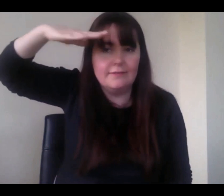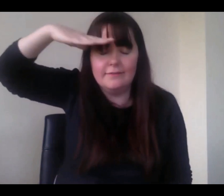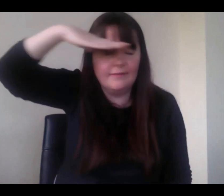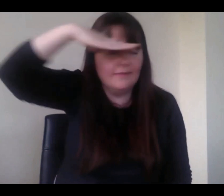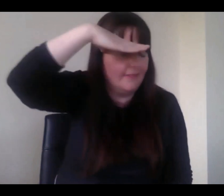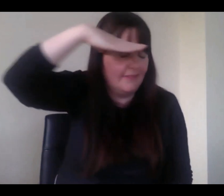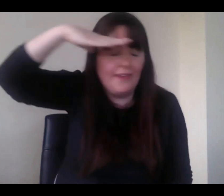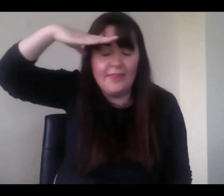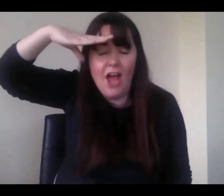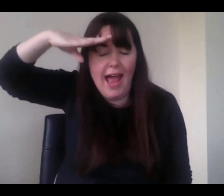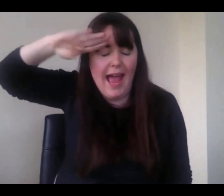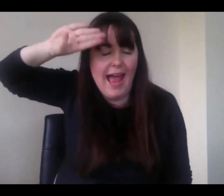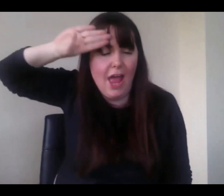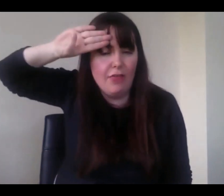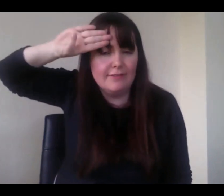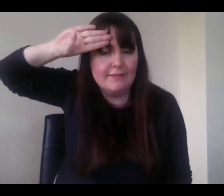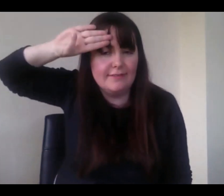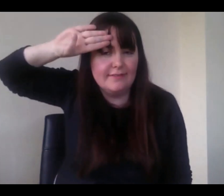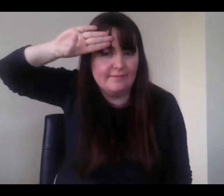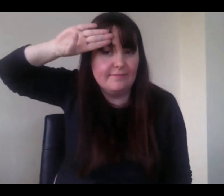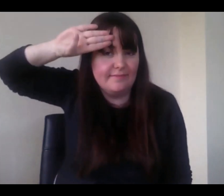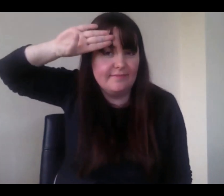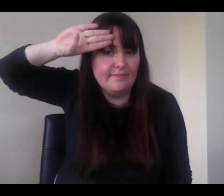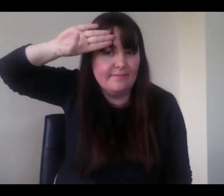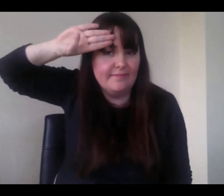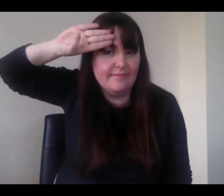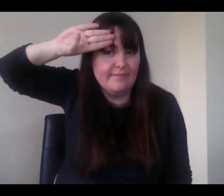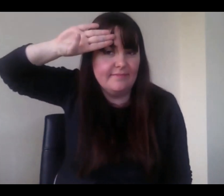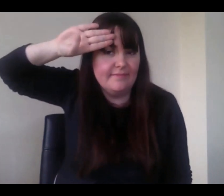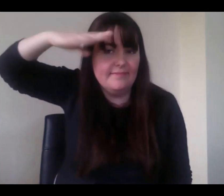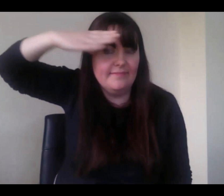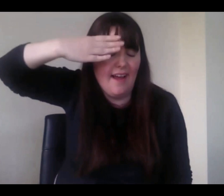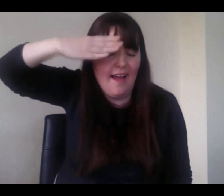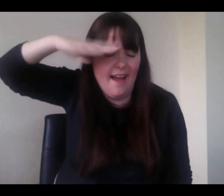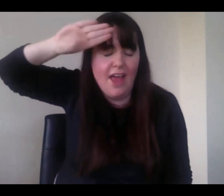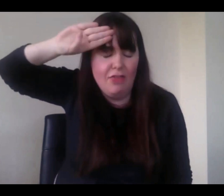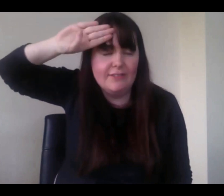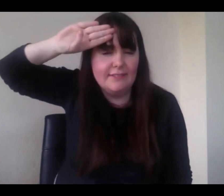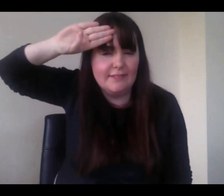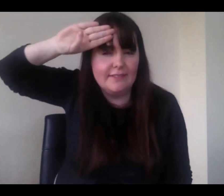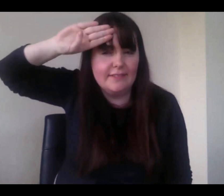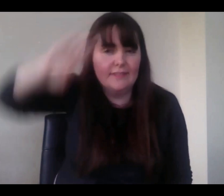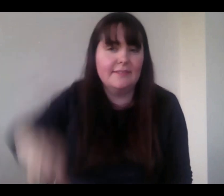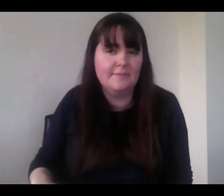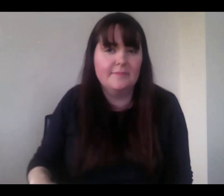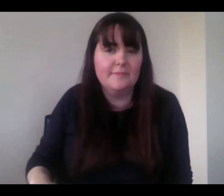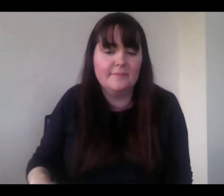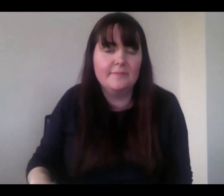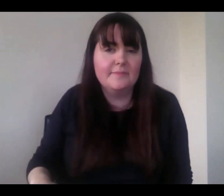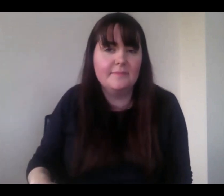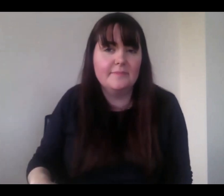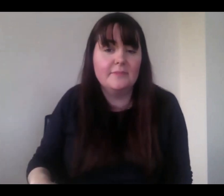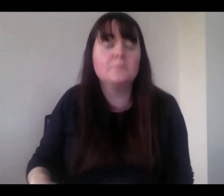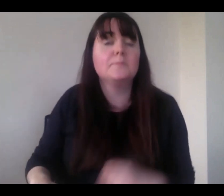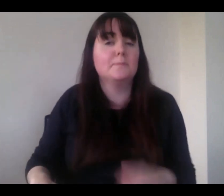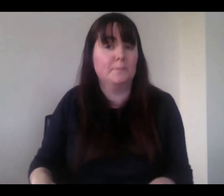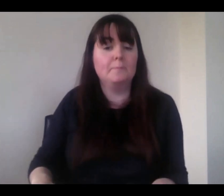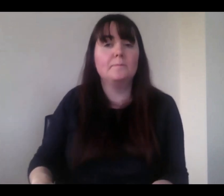(Úna: Yes, I remember that). Looking at Ireland, I suppose, is how we completely opened our production